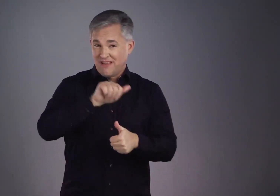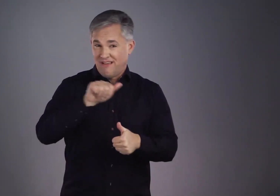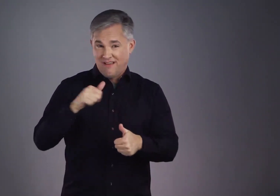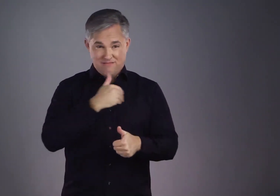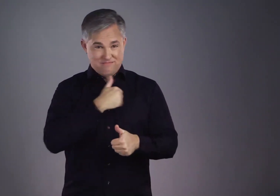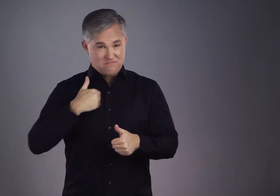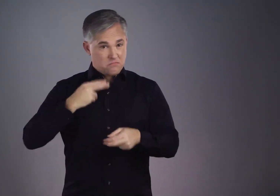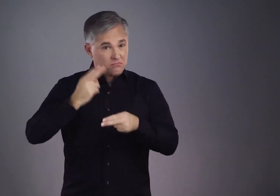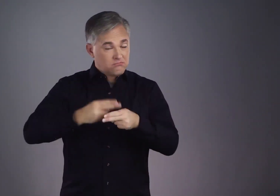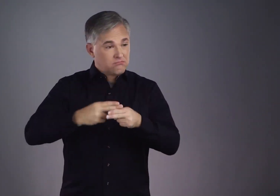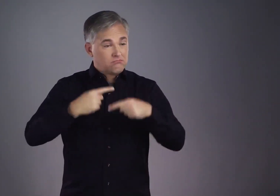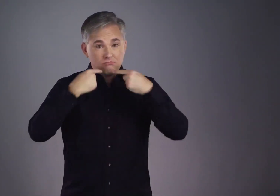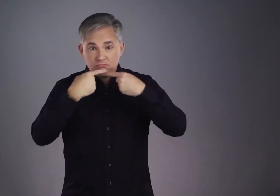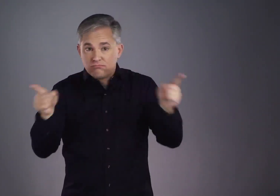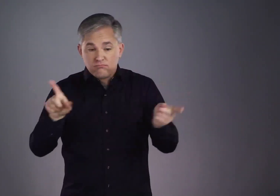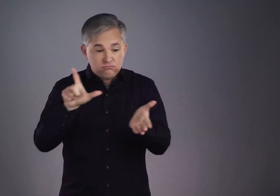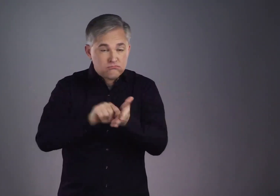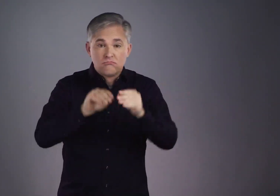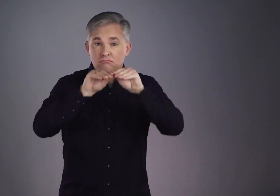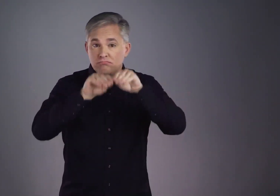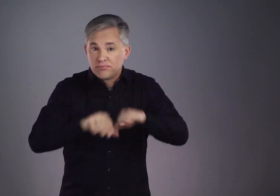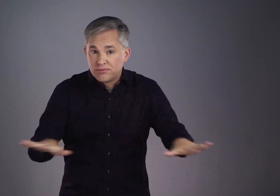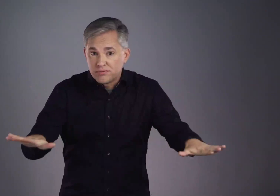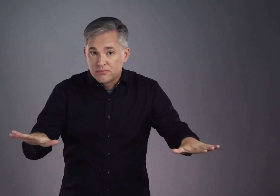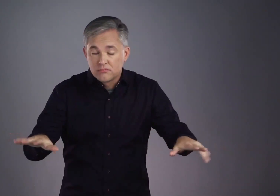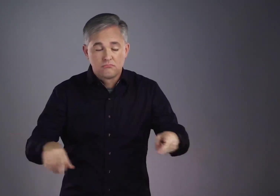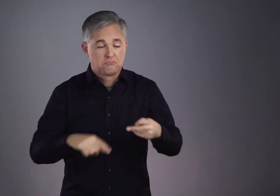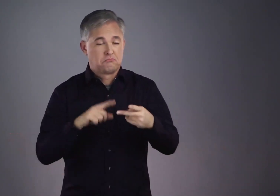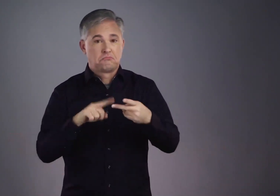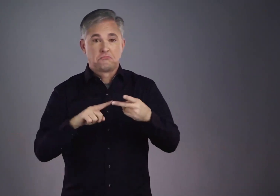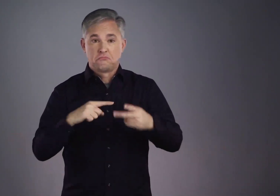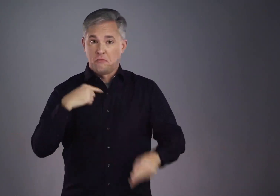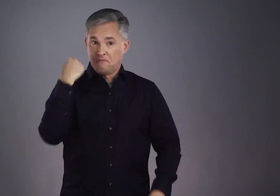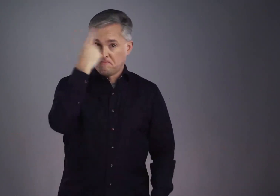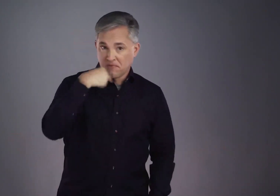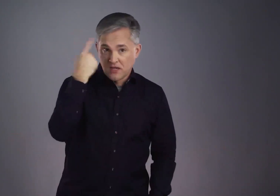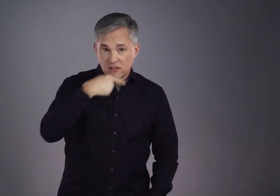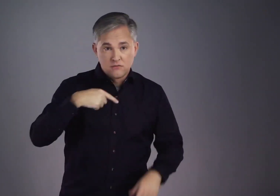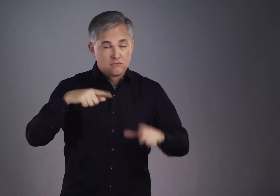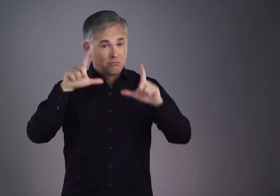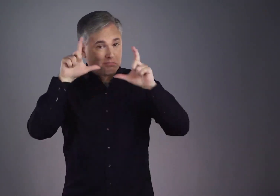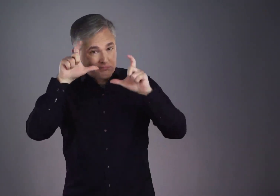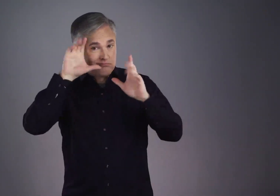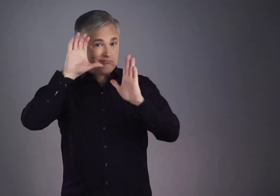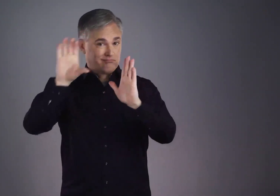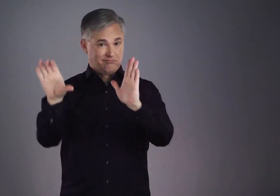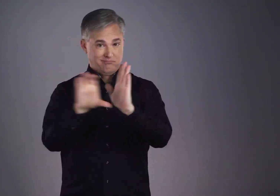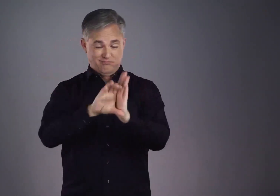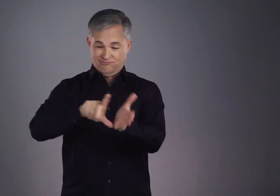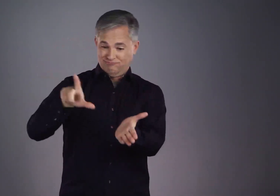Our names and pictures as A.A. members ought not be broadcast, filmed, or publicly printed.